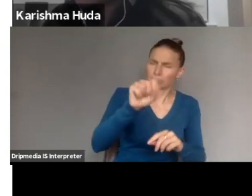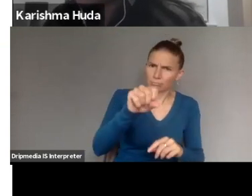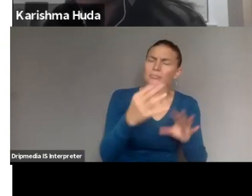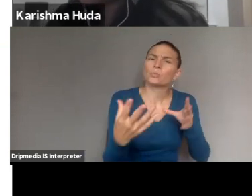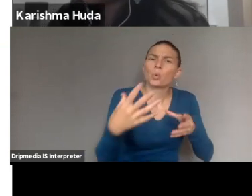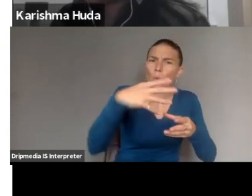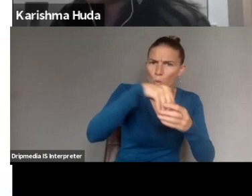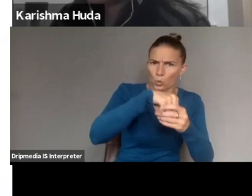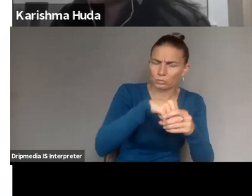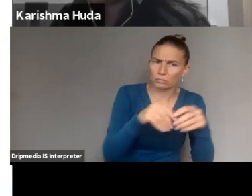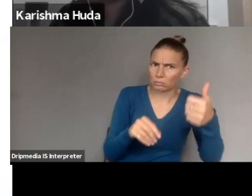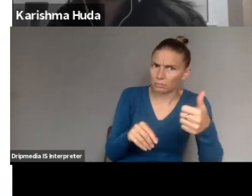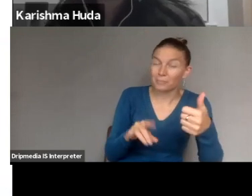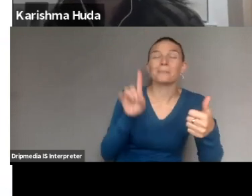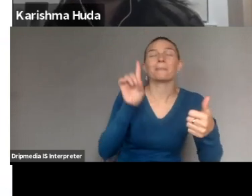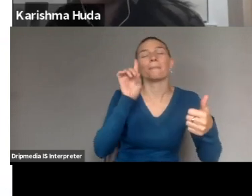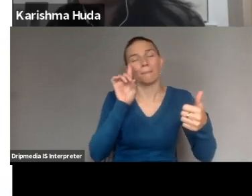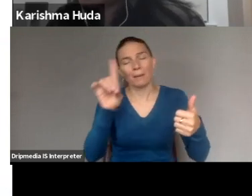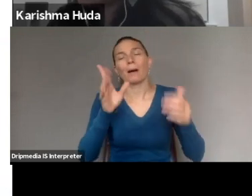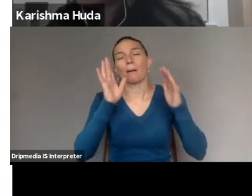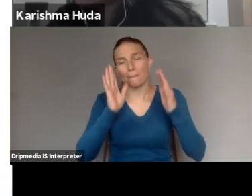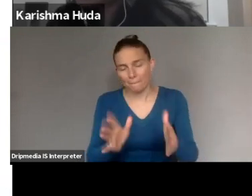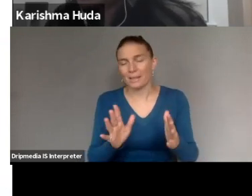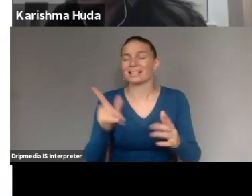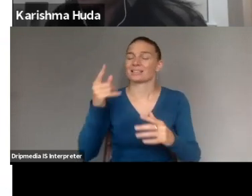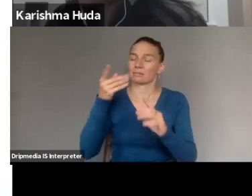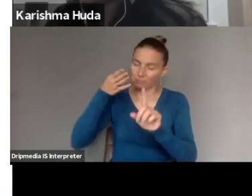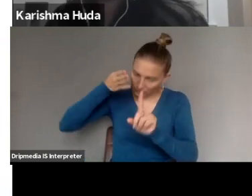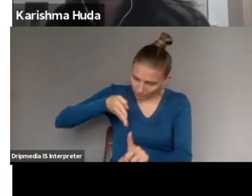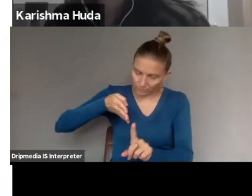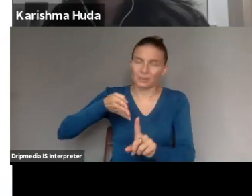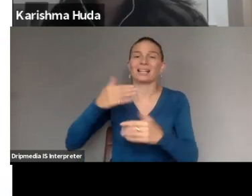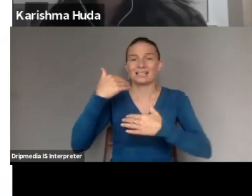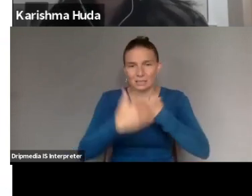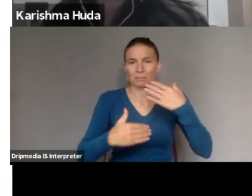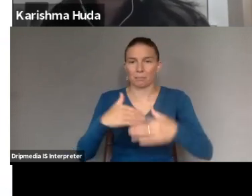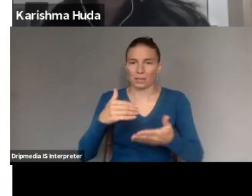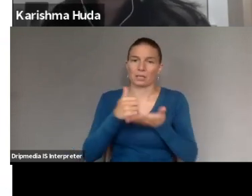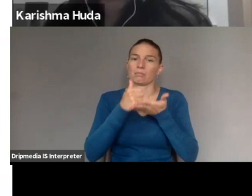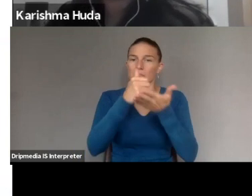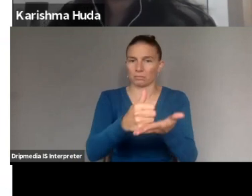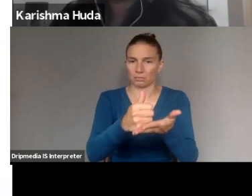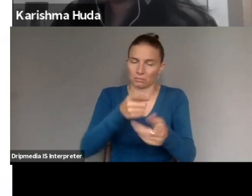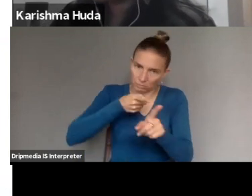is to introduce an international disability benefit where people with severe disabilities can self-register,